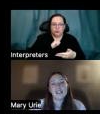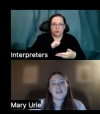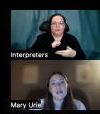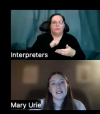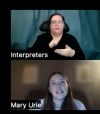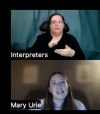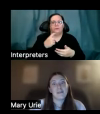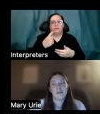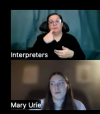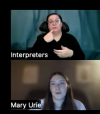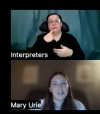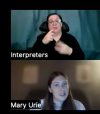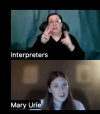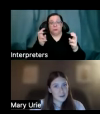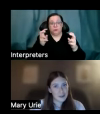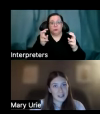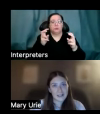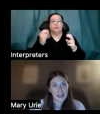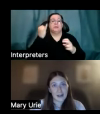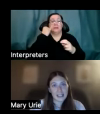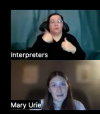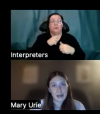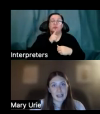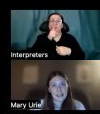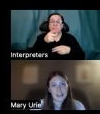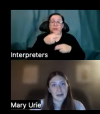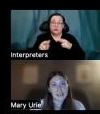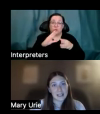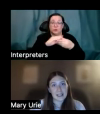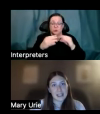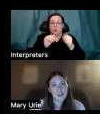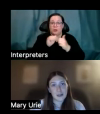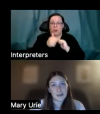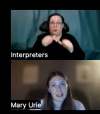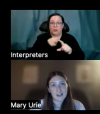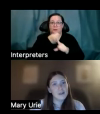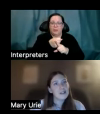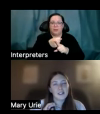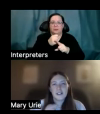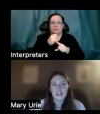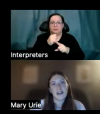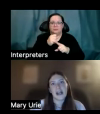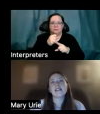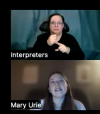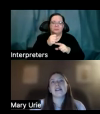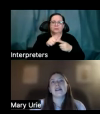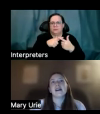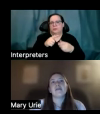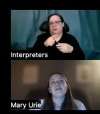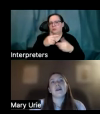the issue is. And if you have a really short story of how it can impact how it's that issue impacts you share that. If you